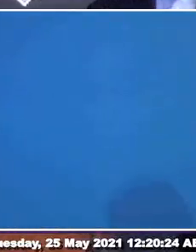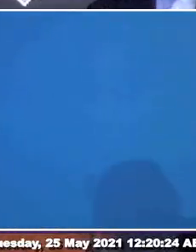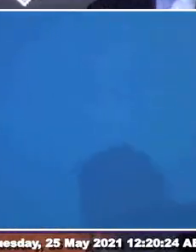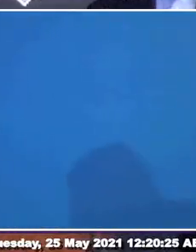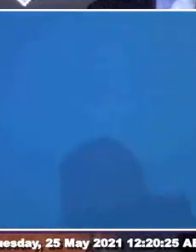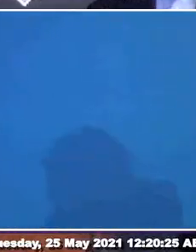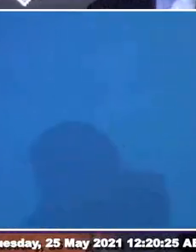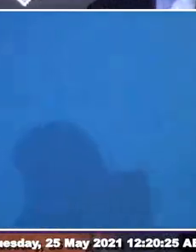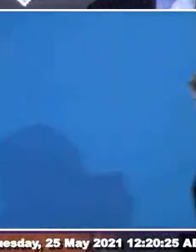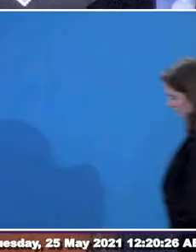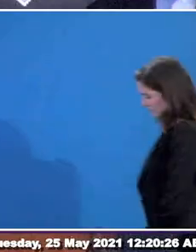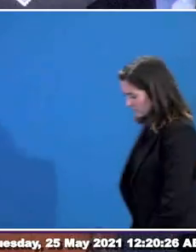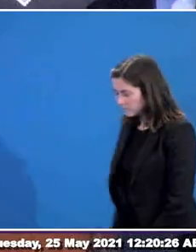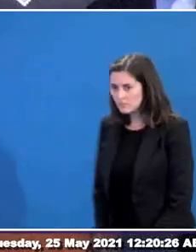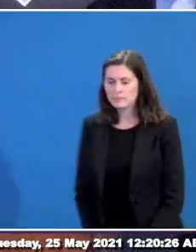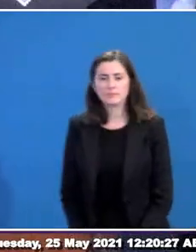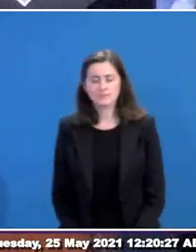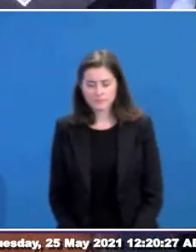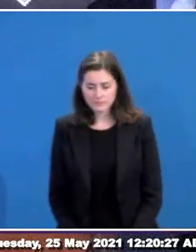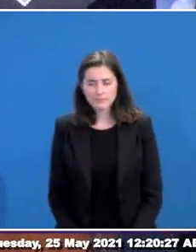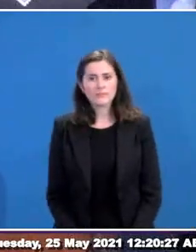And you say at paragraph 18 of your statement